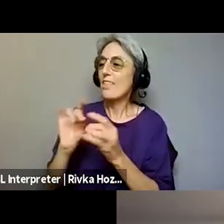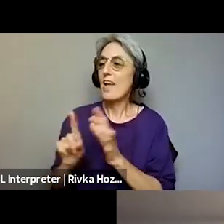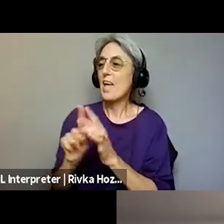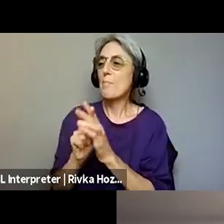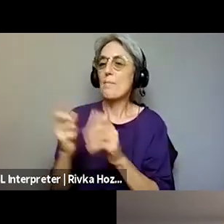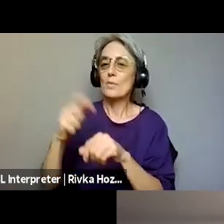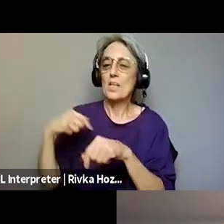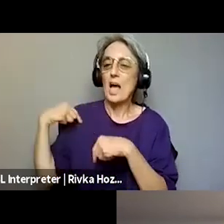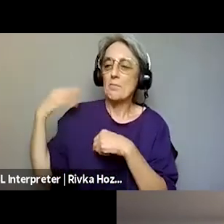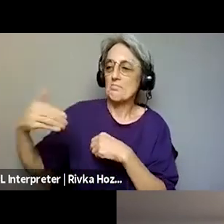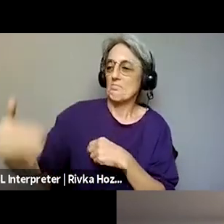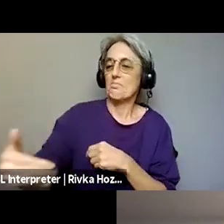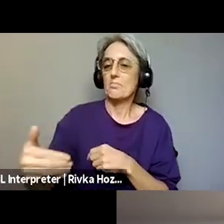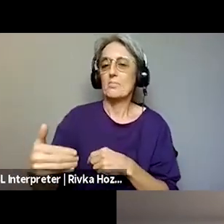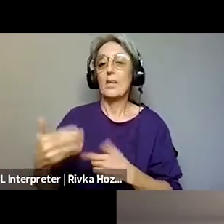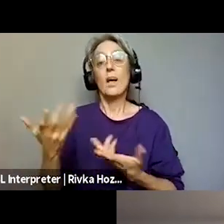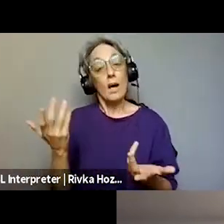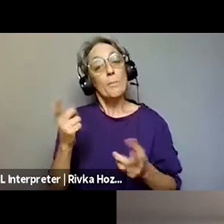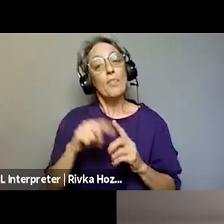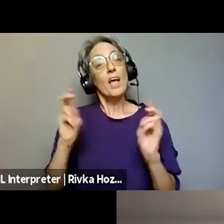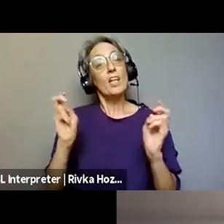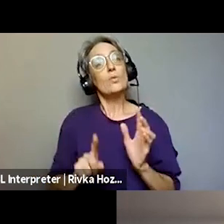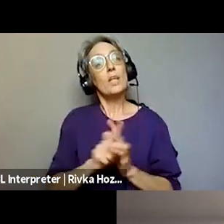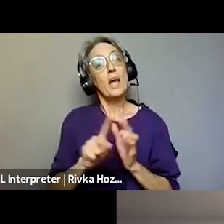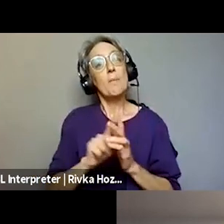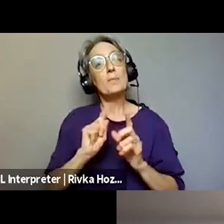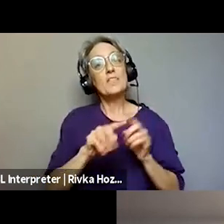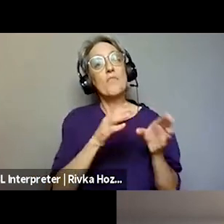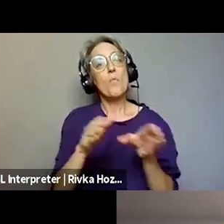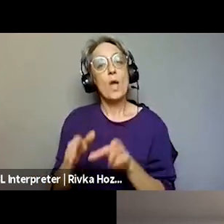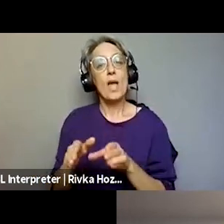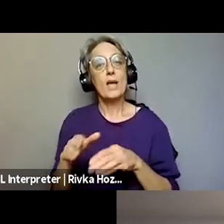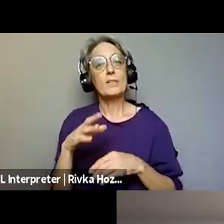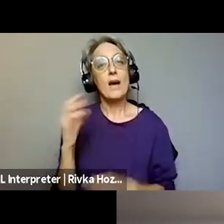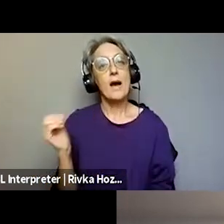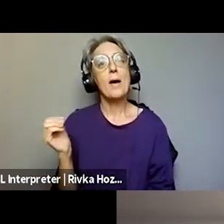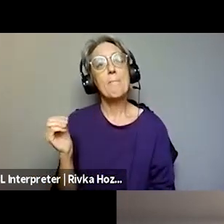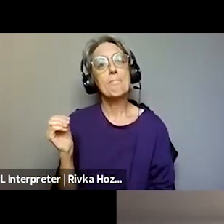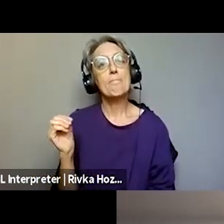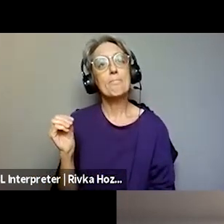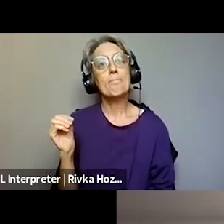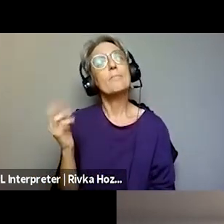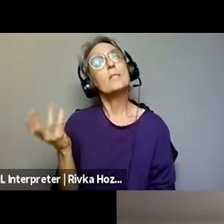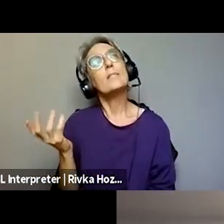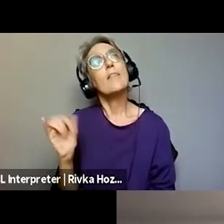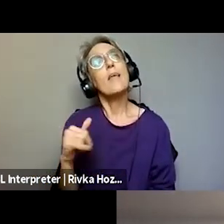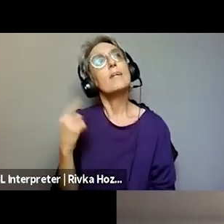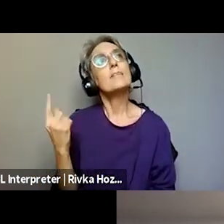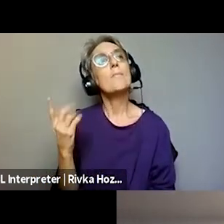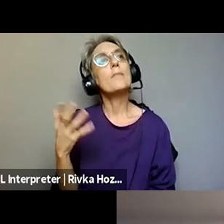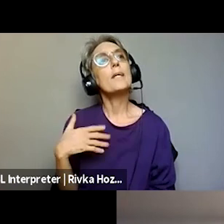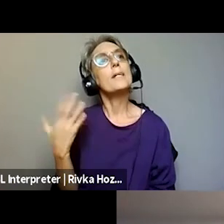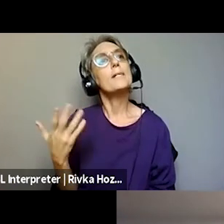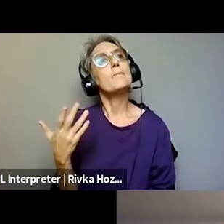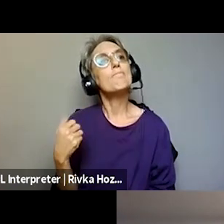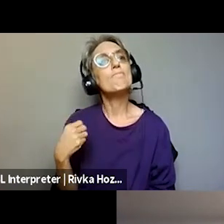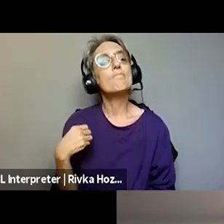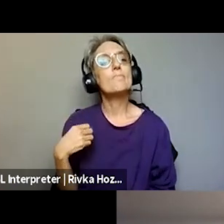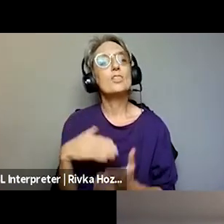but it's come up in a number of ways and it's something that is it's often the research seems